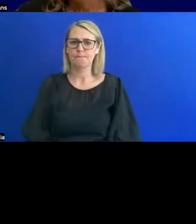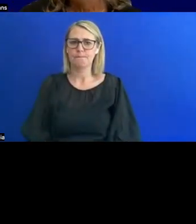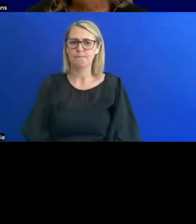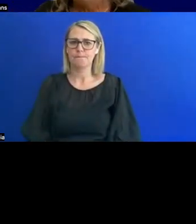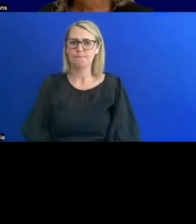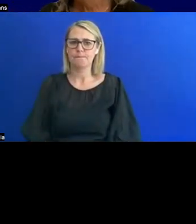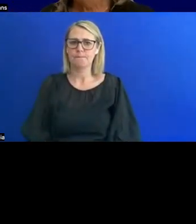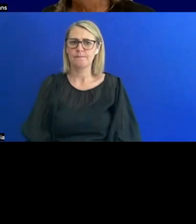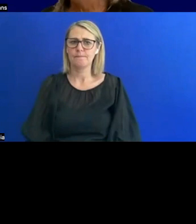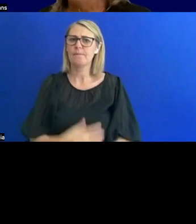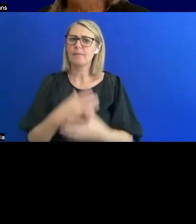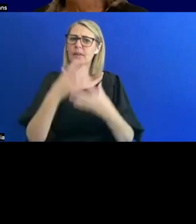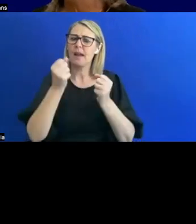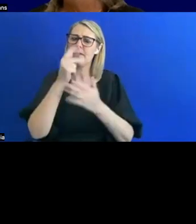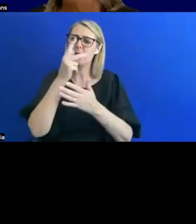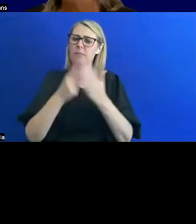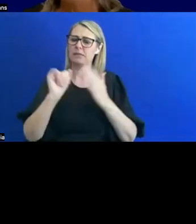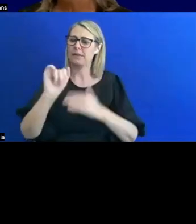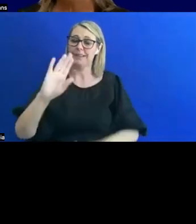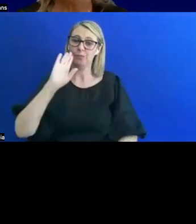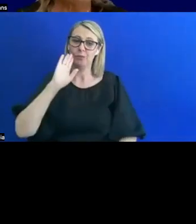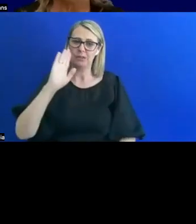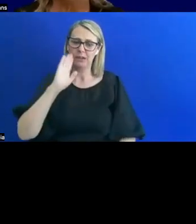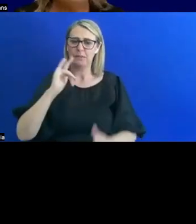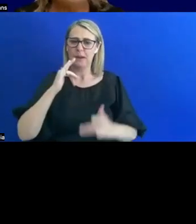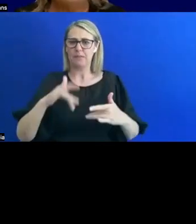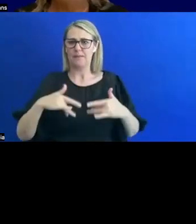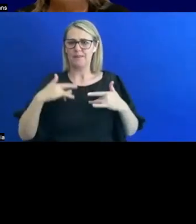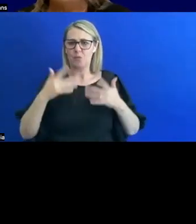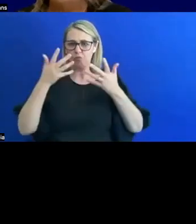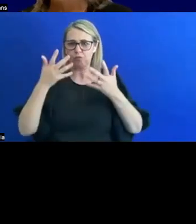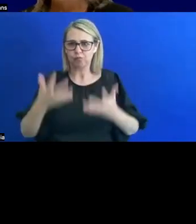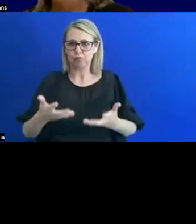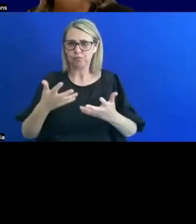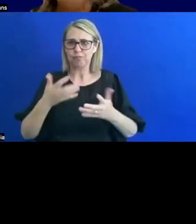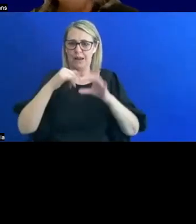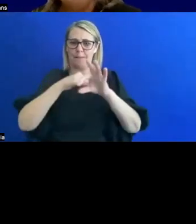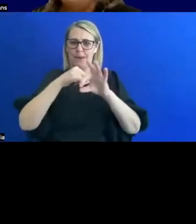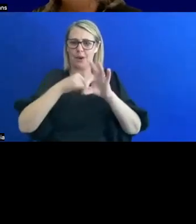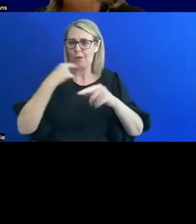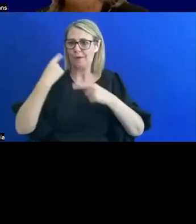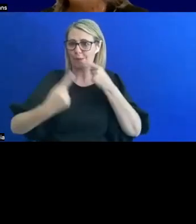There are parts of the presentation that may seem quite heavy on medical information. However, it is